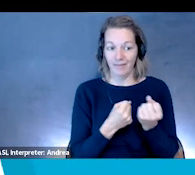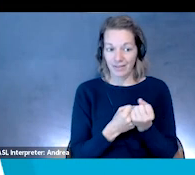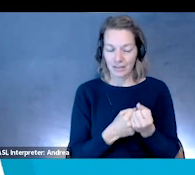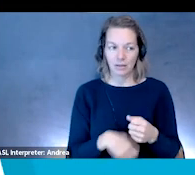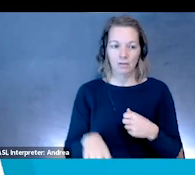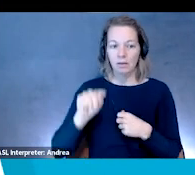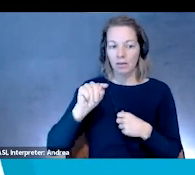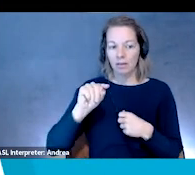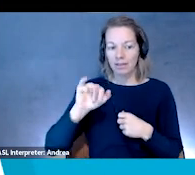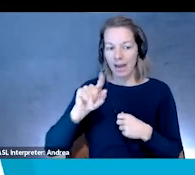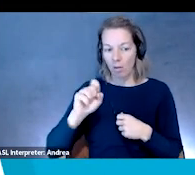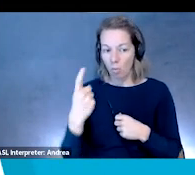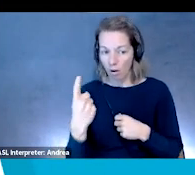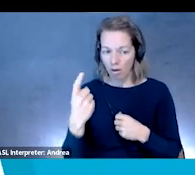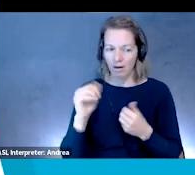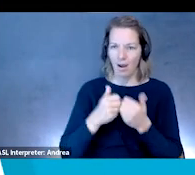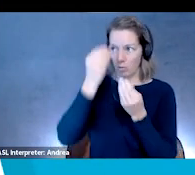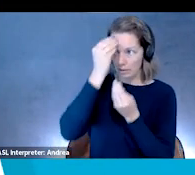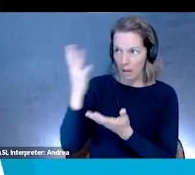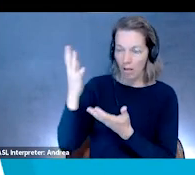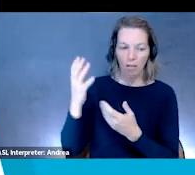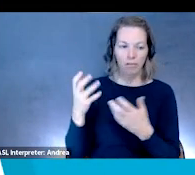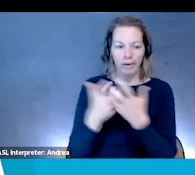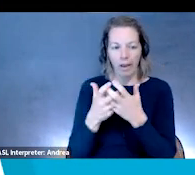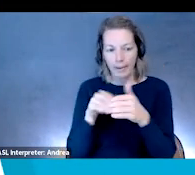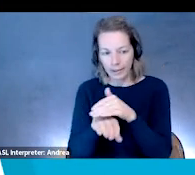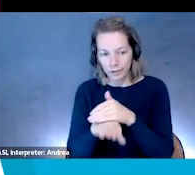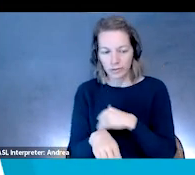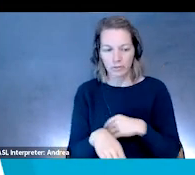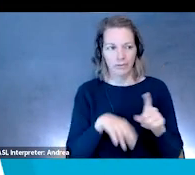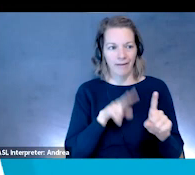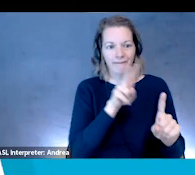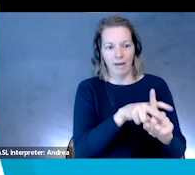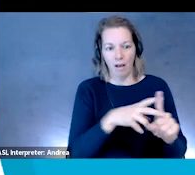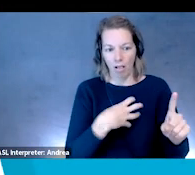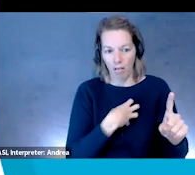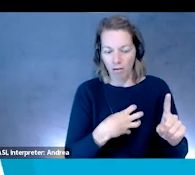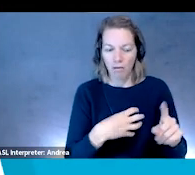WORKSHEETS TO HELP YOU UNDER THE